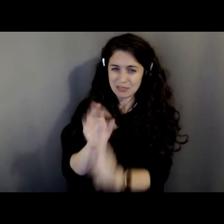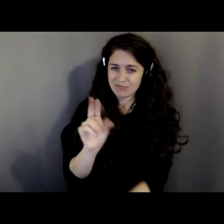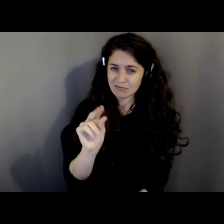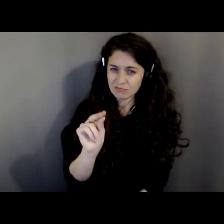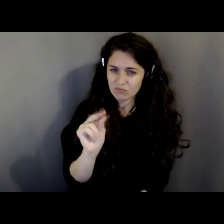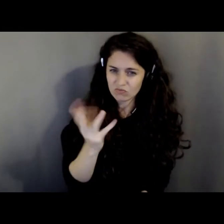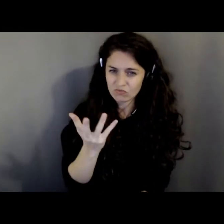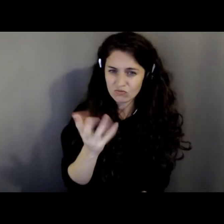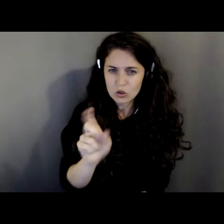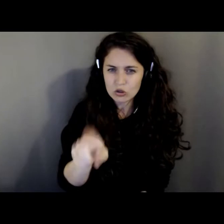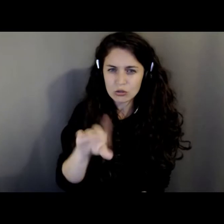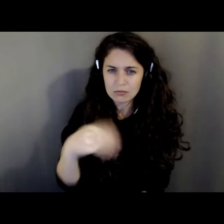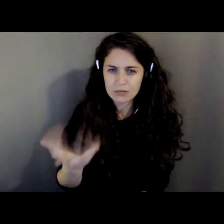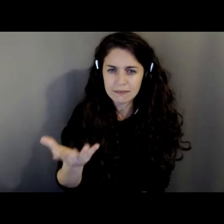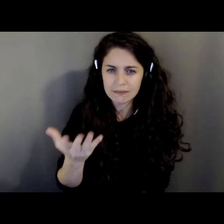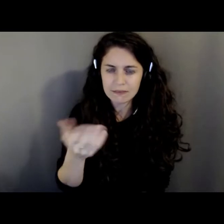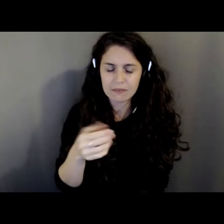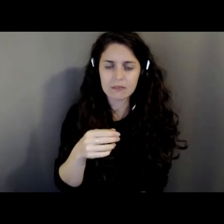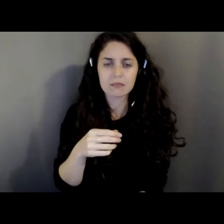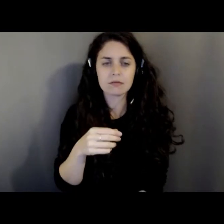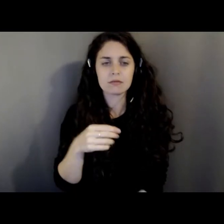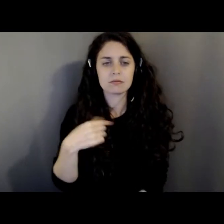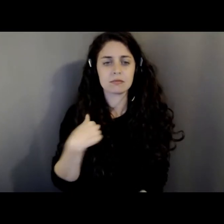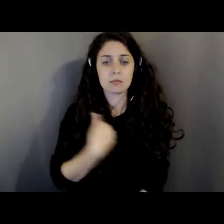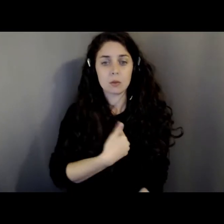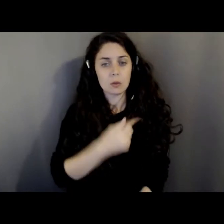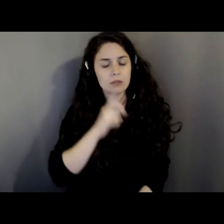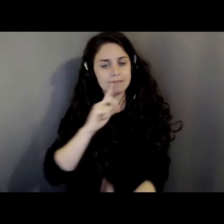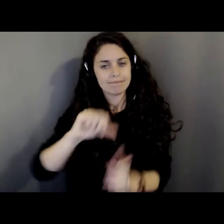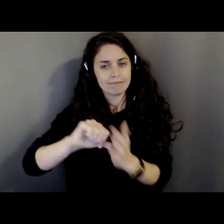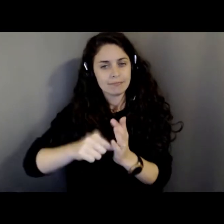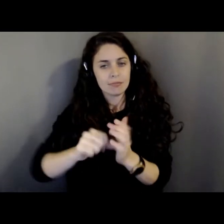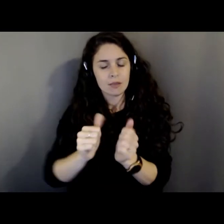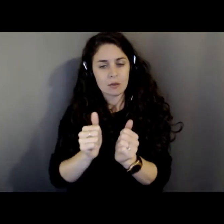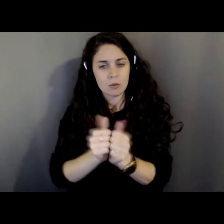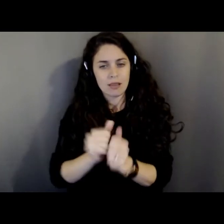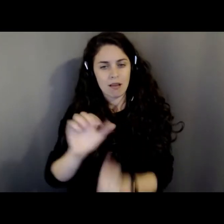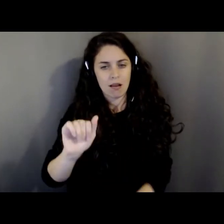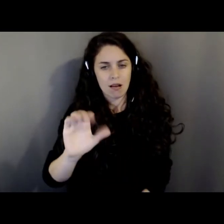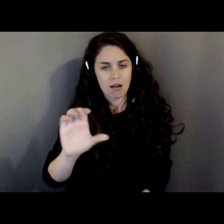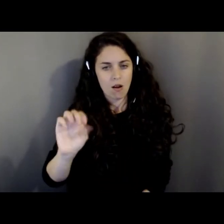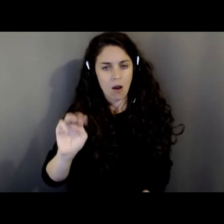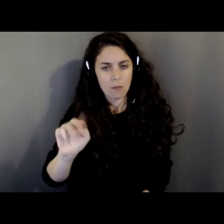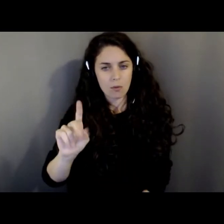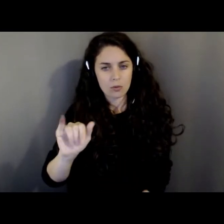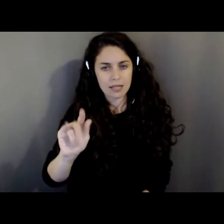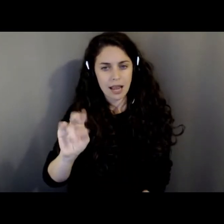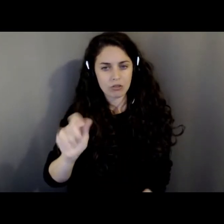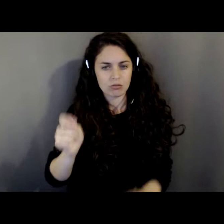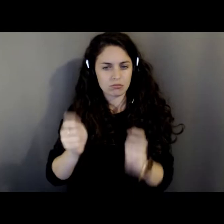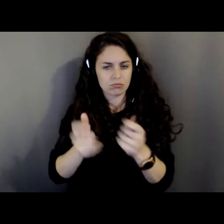We also really focus on accommodations and what is available to students while they're in the US: